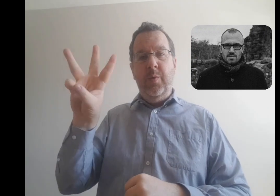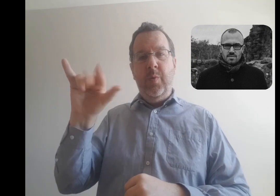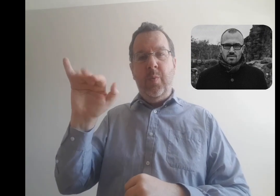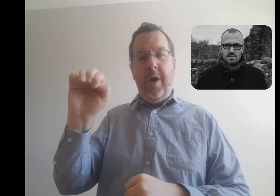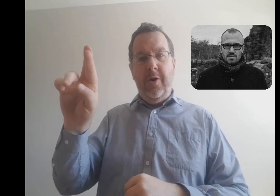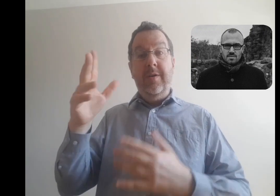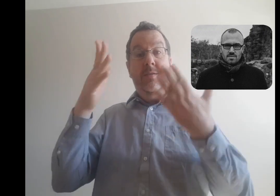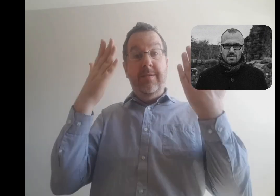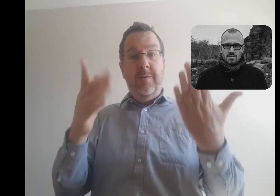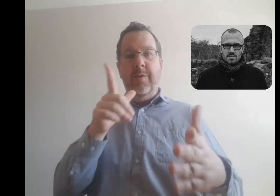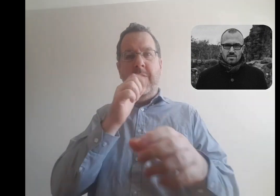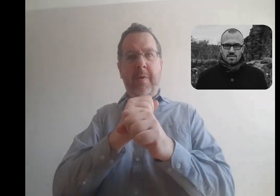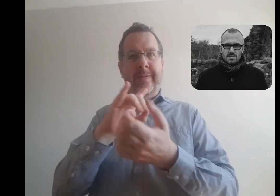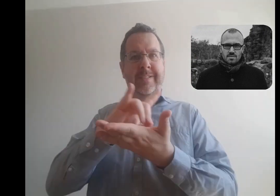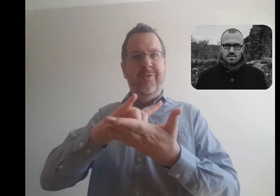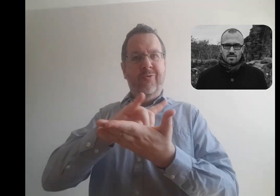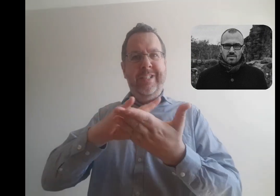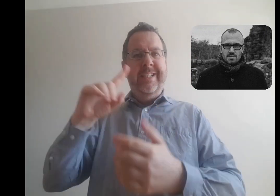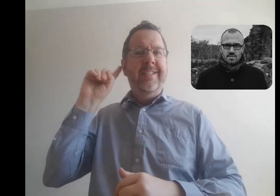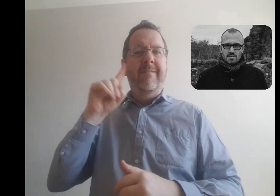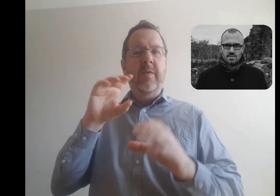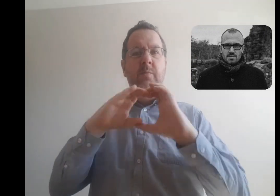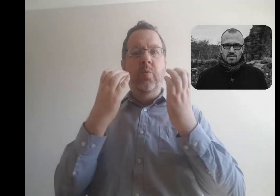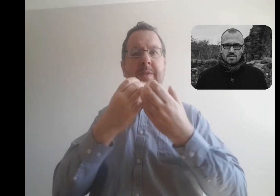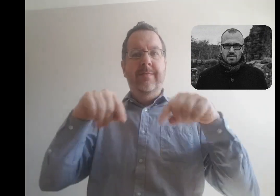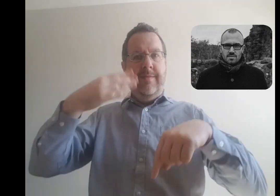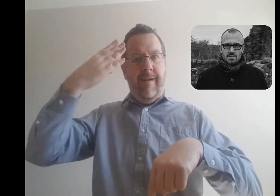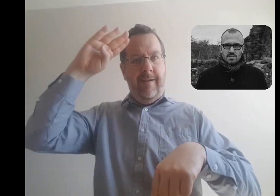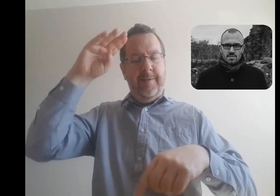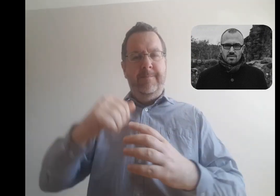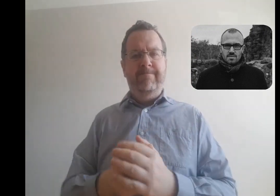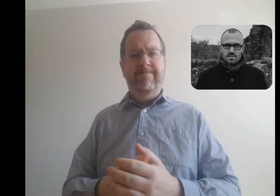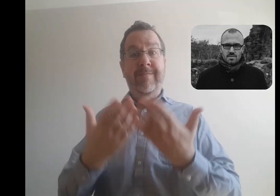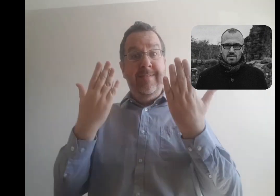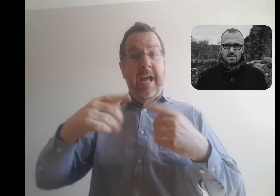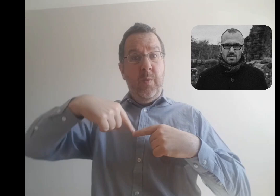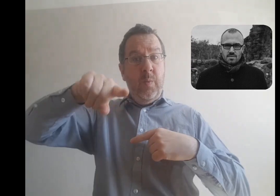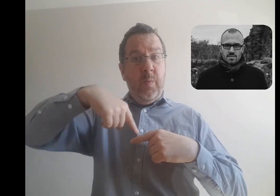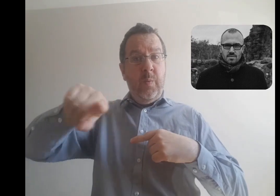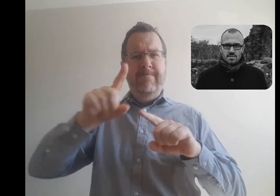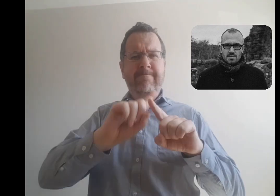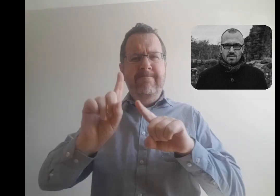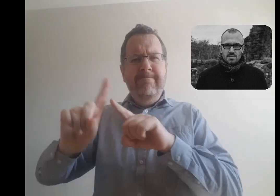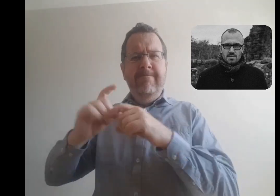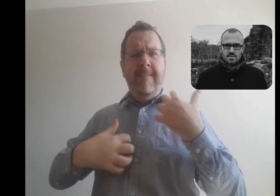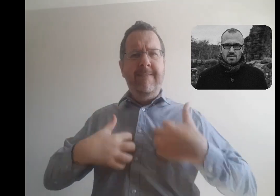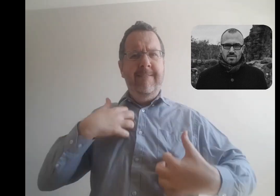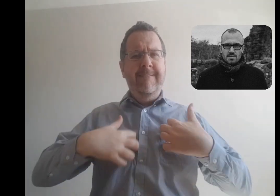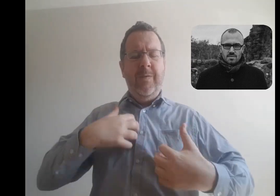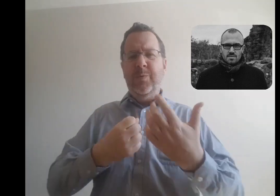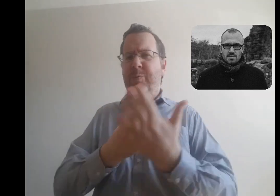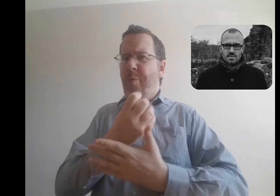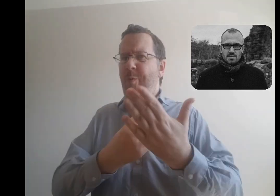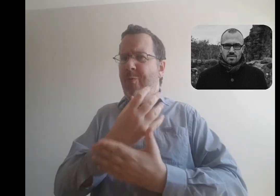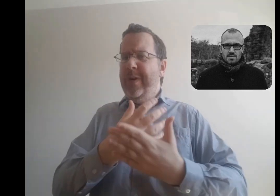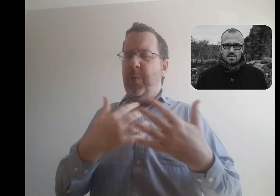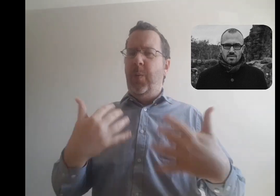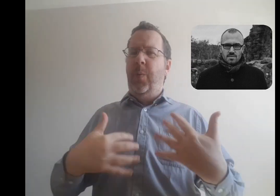What you heard at the start of the show is some of the fascinating stories that lie ahead of us today.